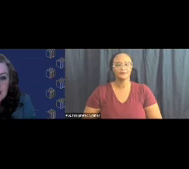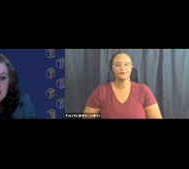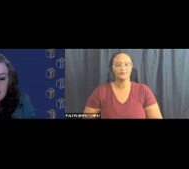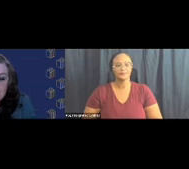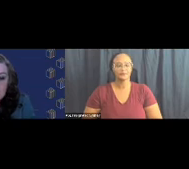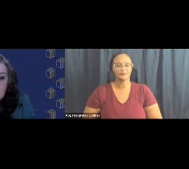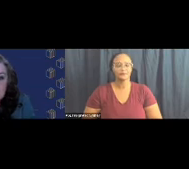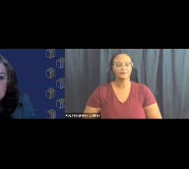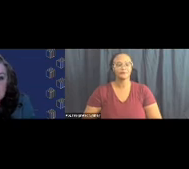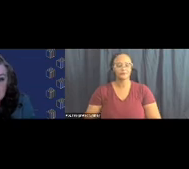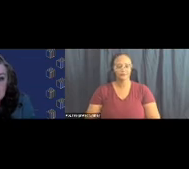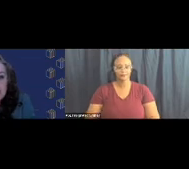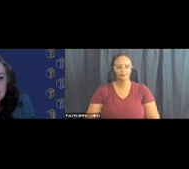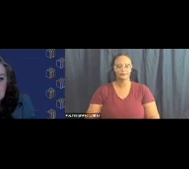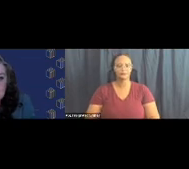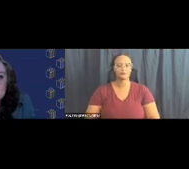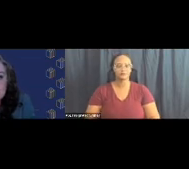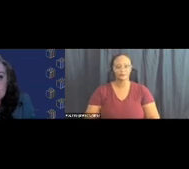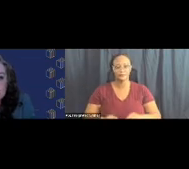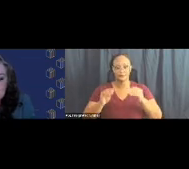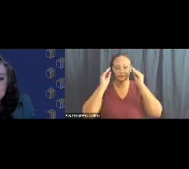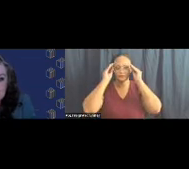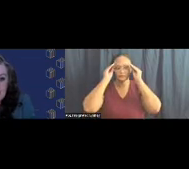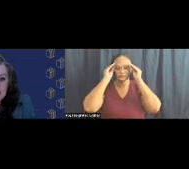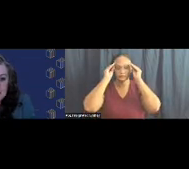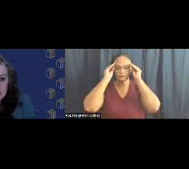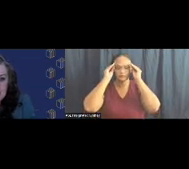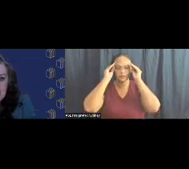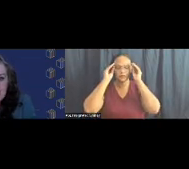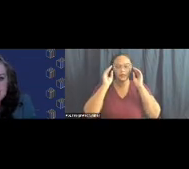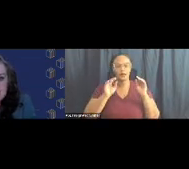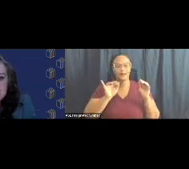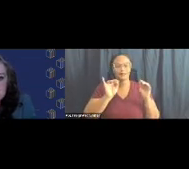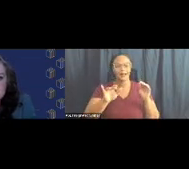Here's the visual representation of the data in the previous slide. This